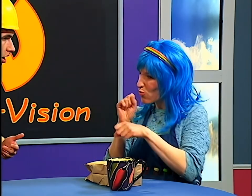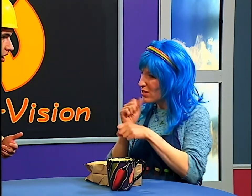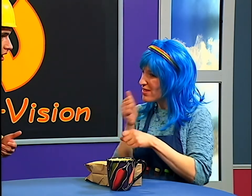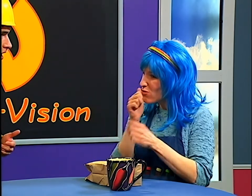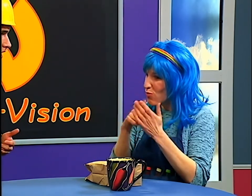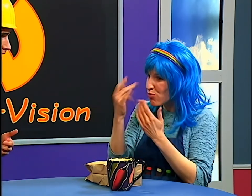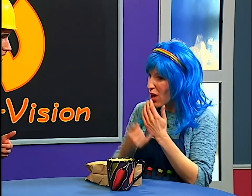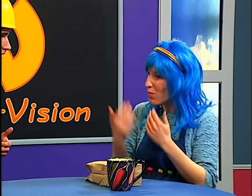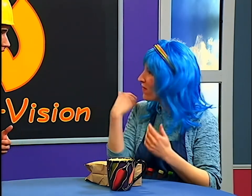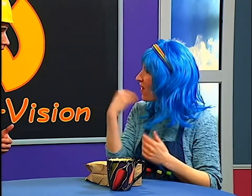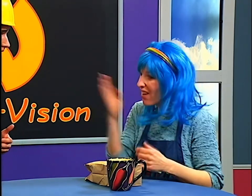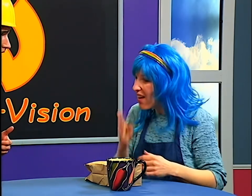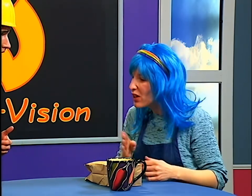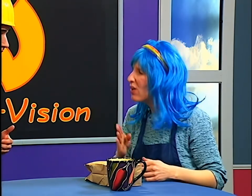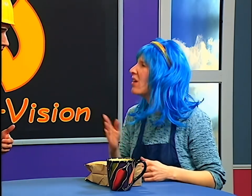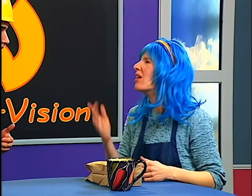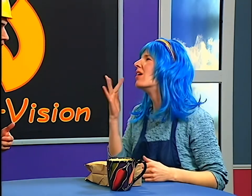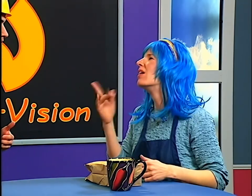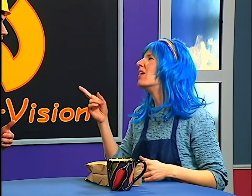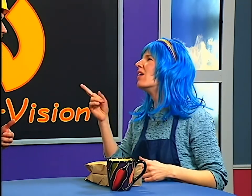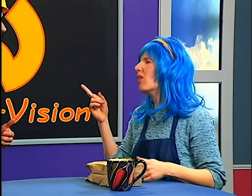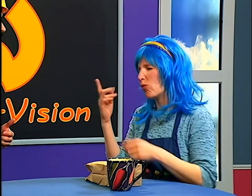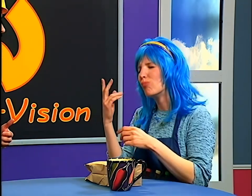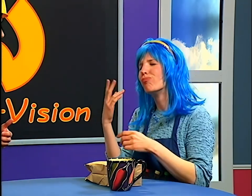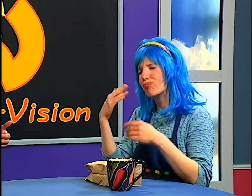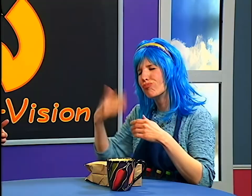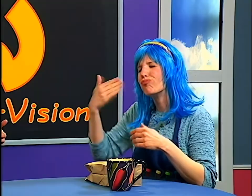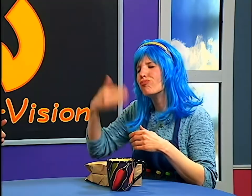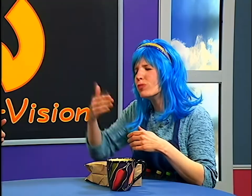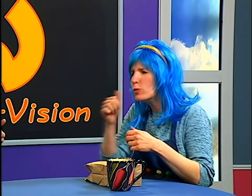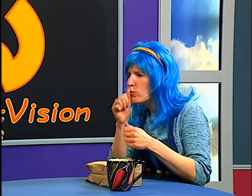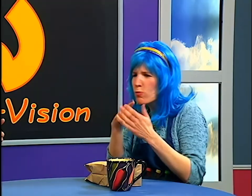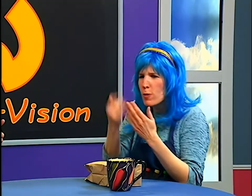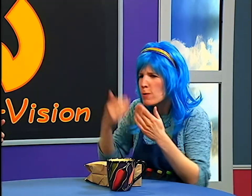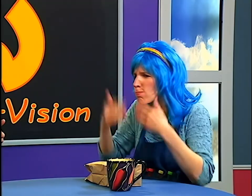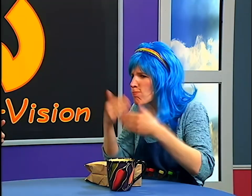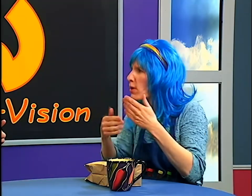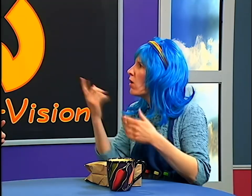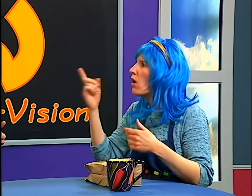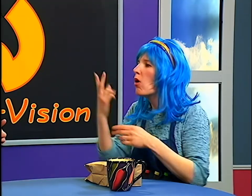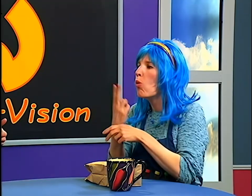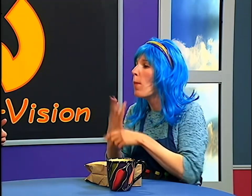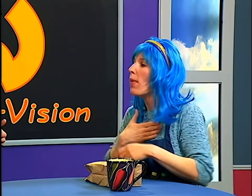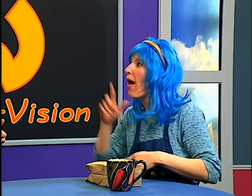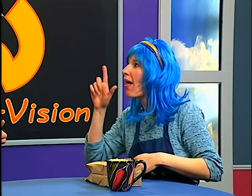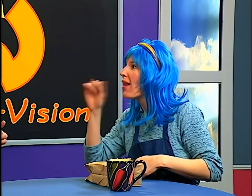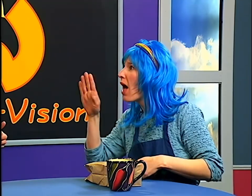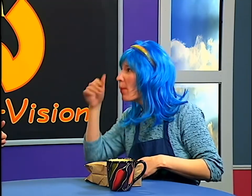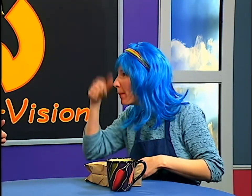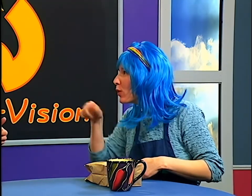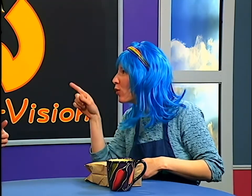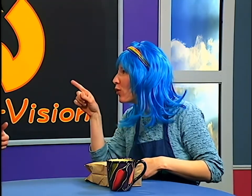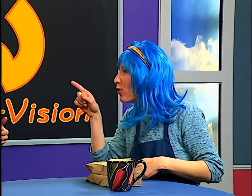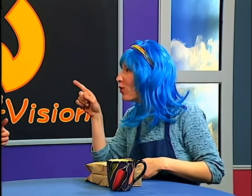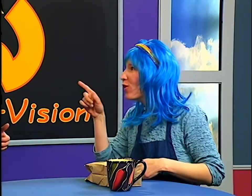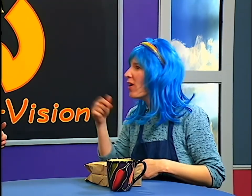OR A WATER FAUCET OR A WASHER OR A DRYER, HE COULD FIX ANYTHING . REALLY?